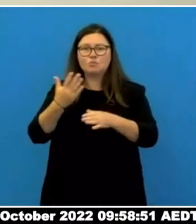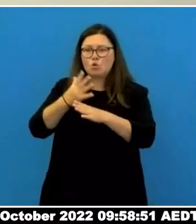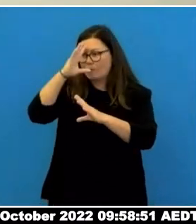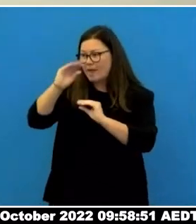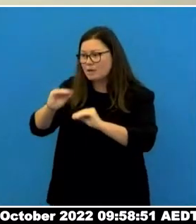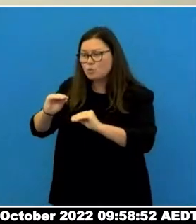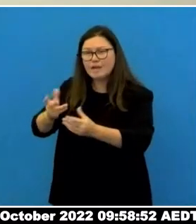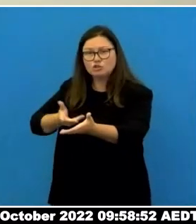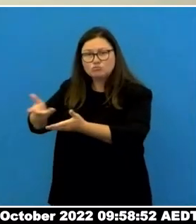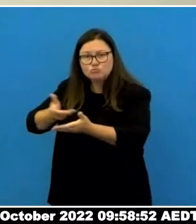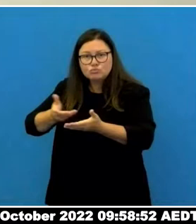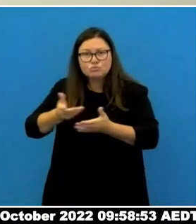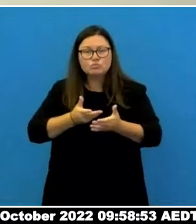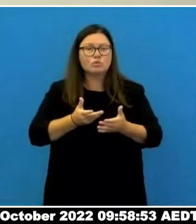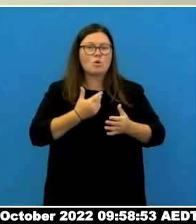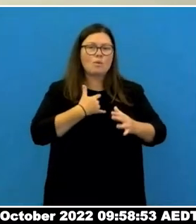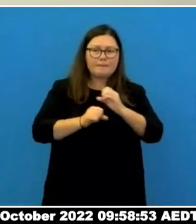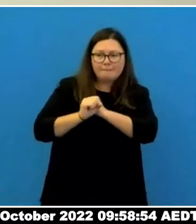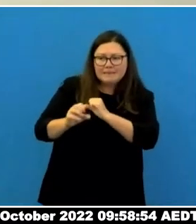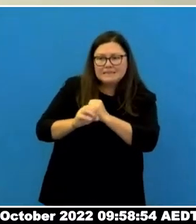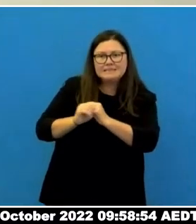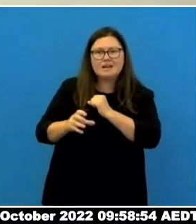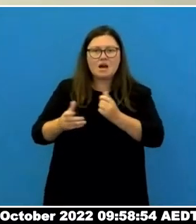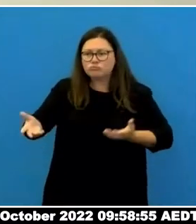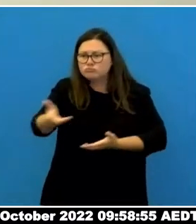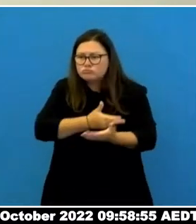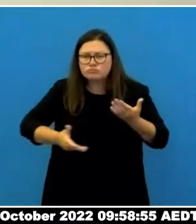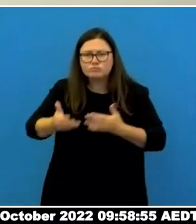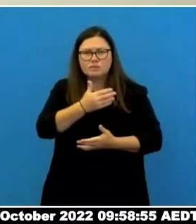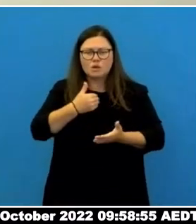and workplaces to help individuals and organisations understand their rights